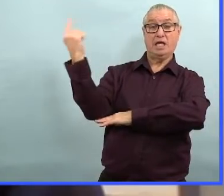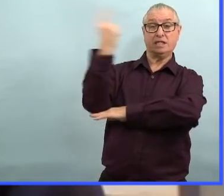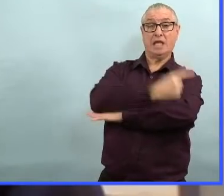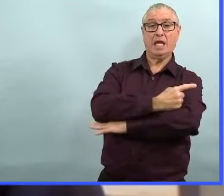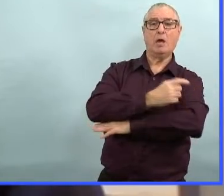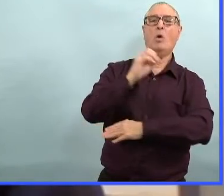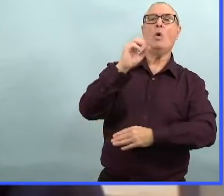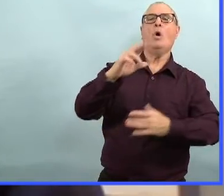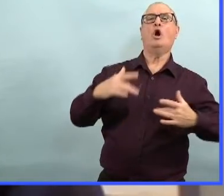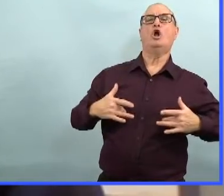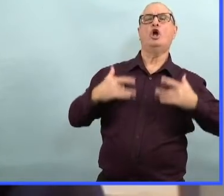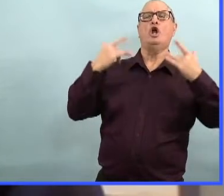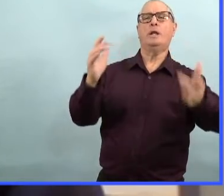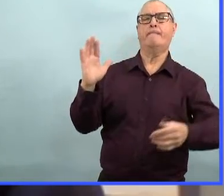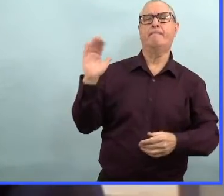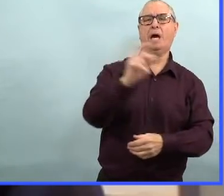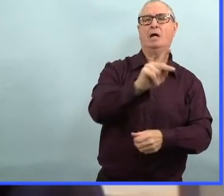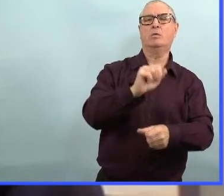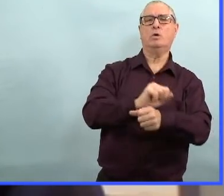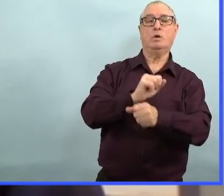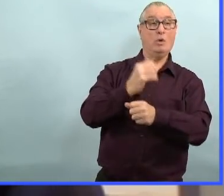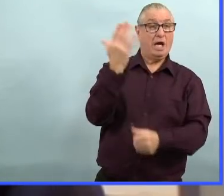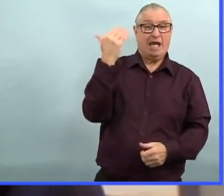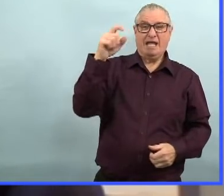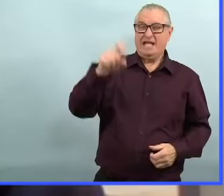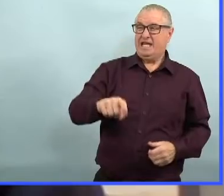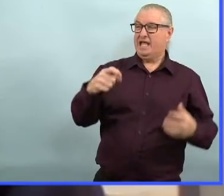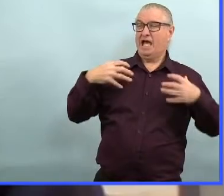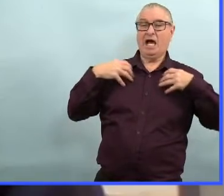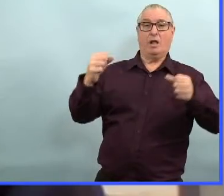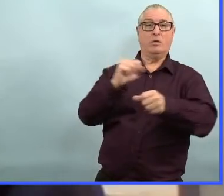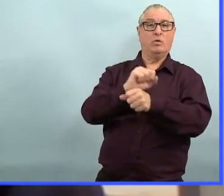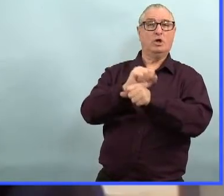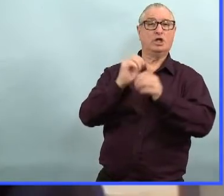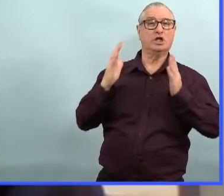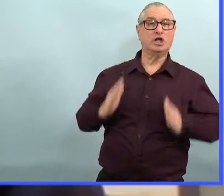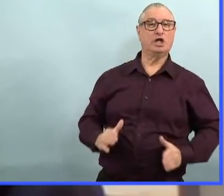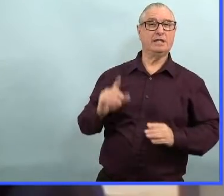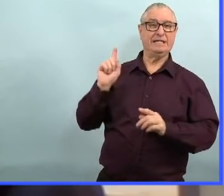would that come like after stiffer health restrictions and how much of a last resort